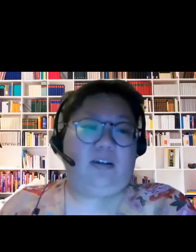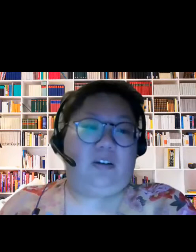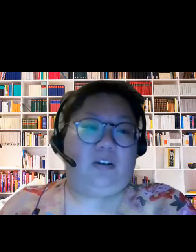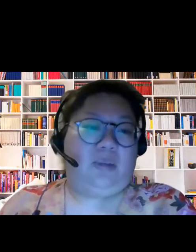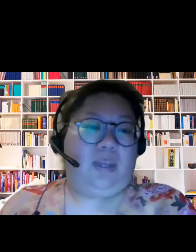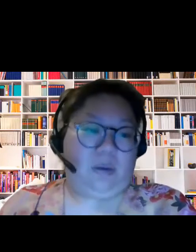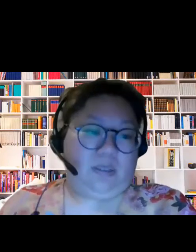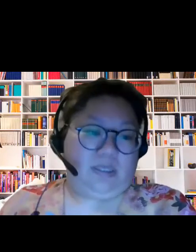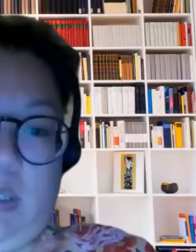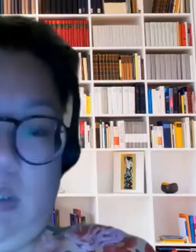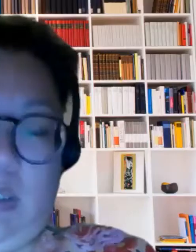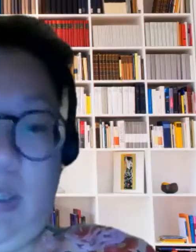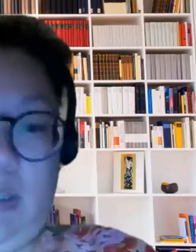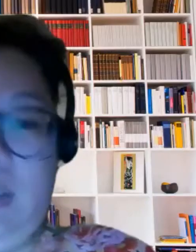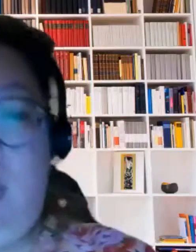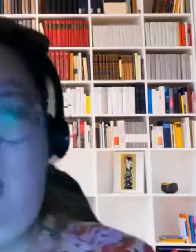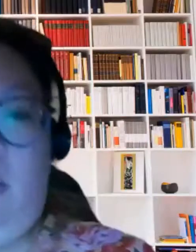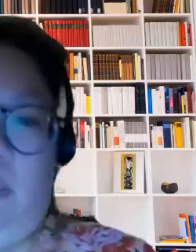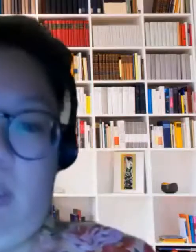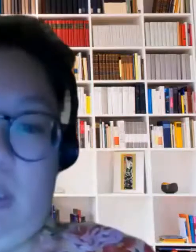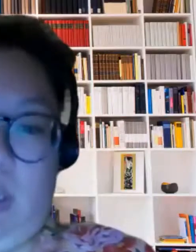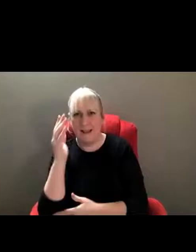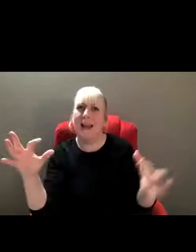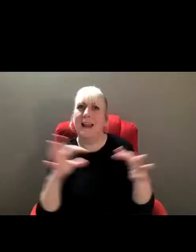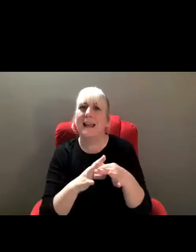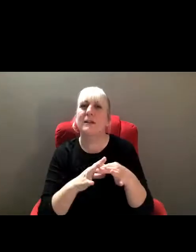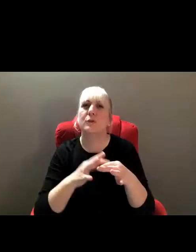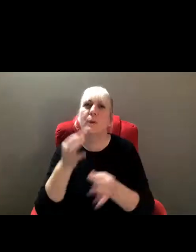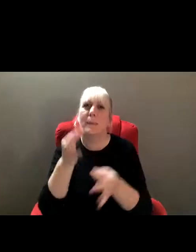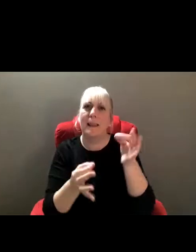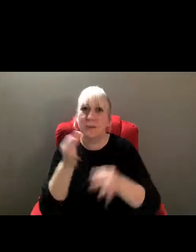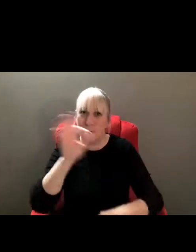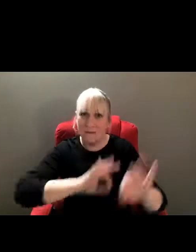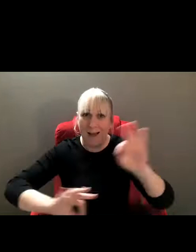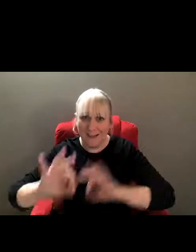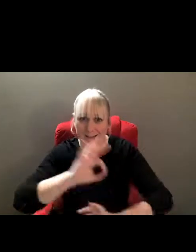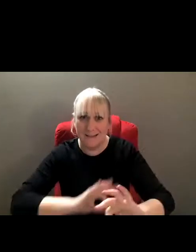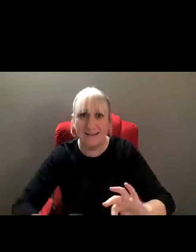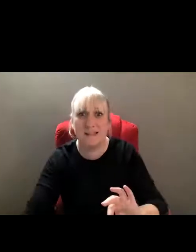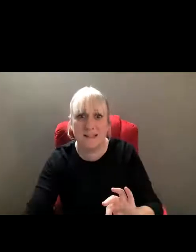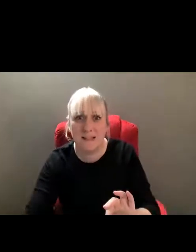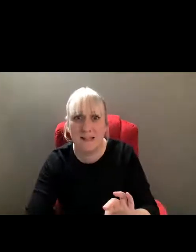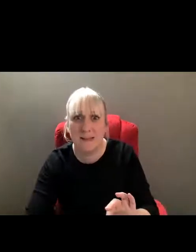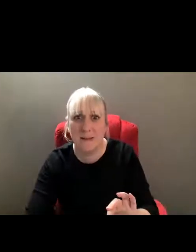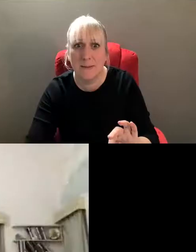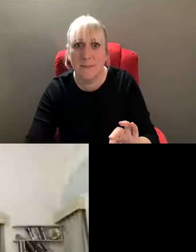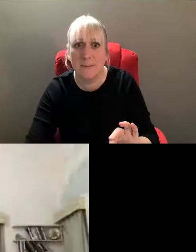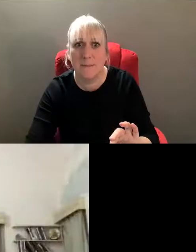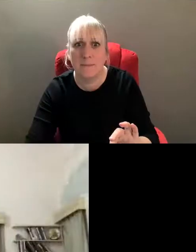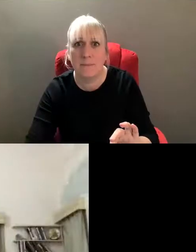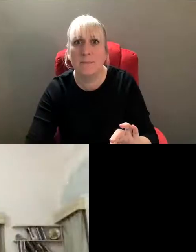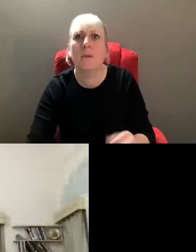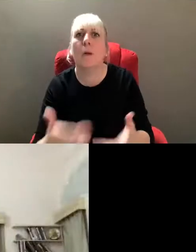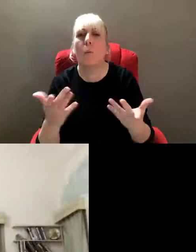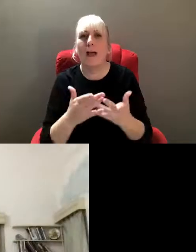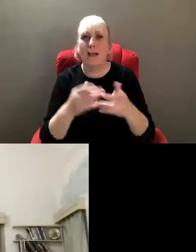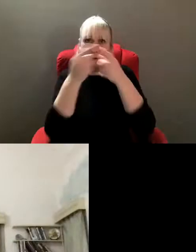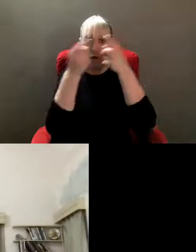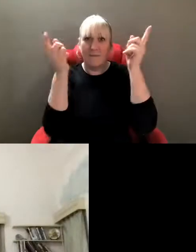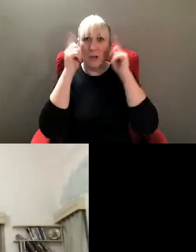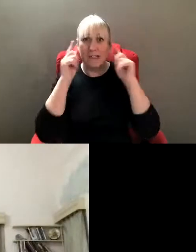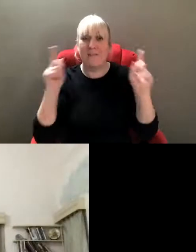of political science and women's study at ucalp university india she is a recent member board of